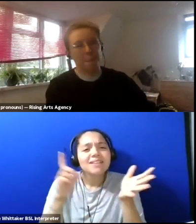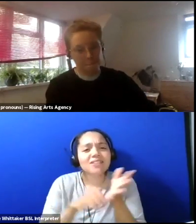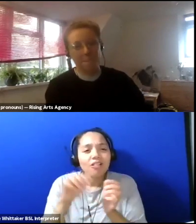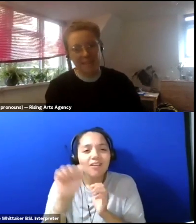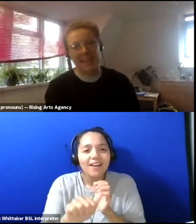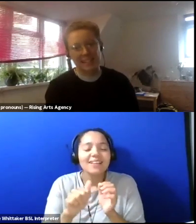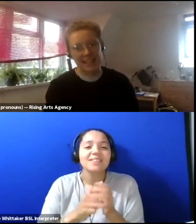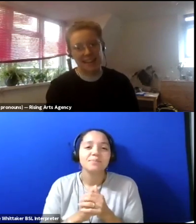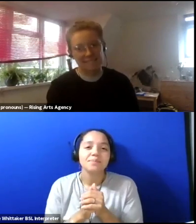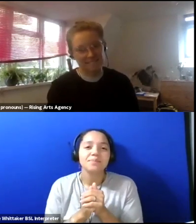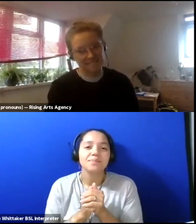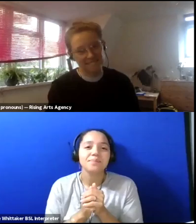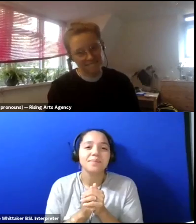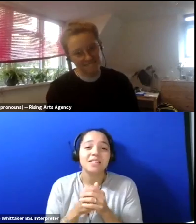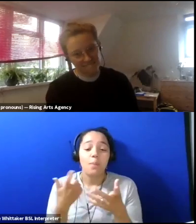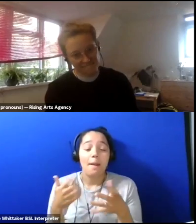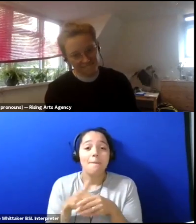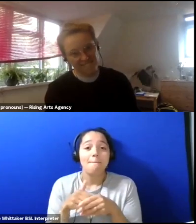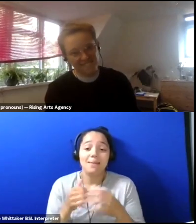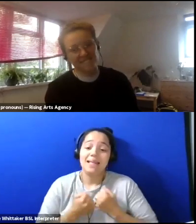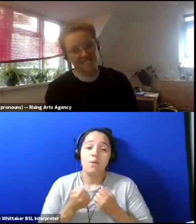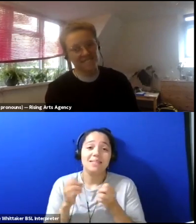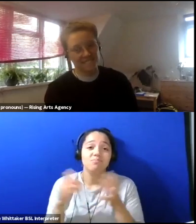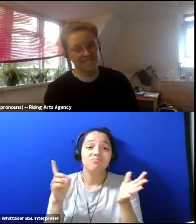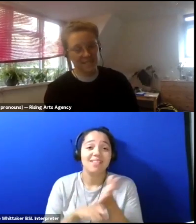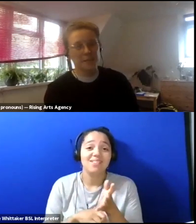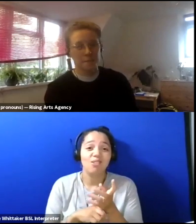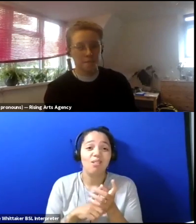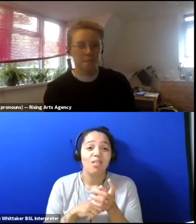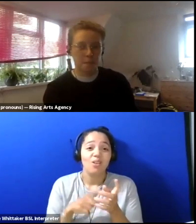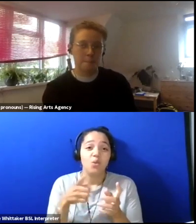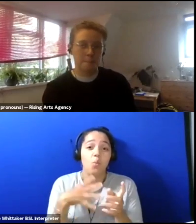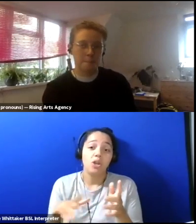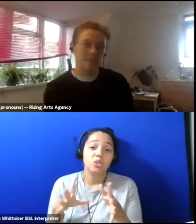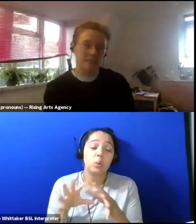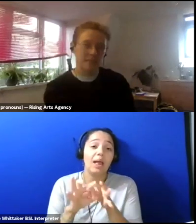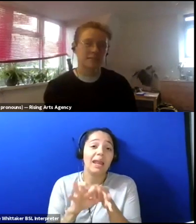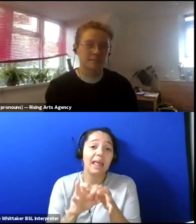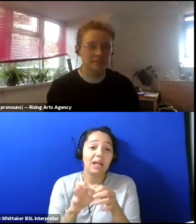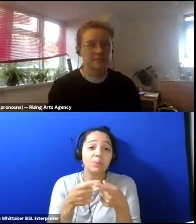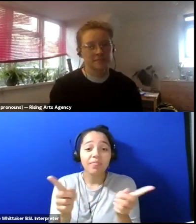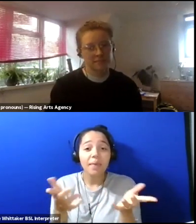And so we have members in Bristol, if ever you want to connect with them, with other